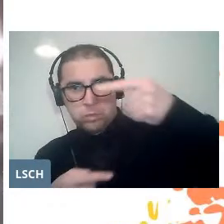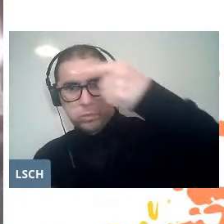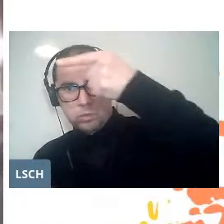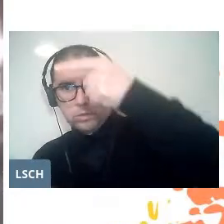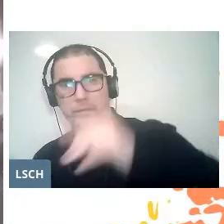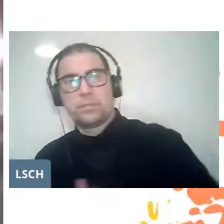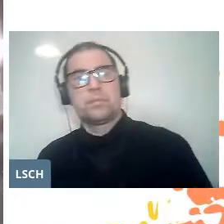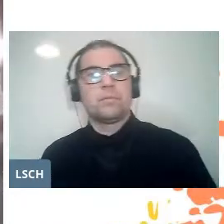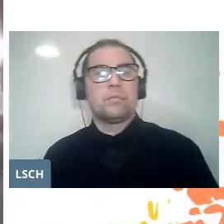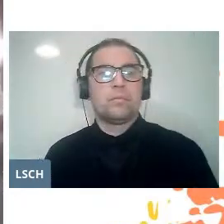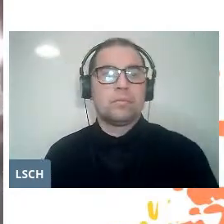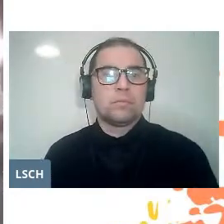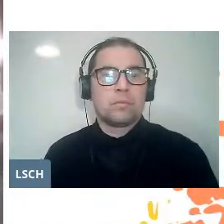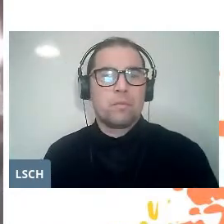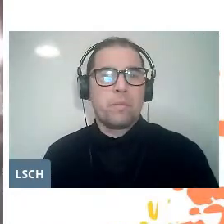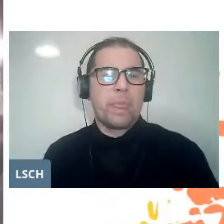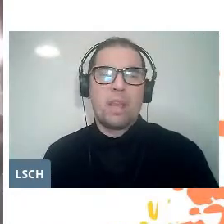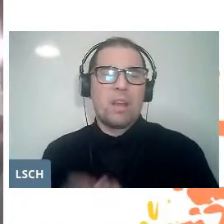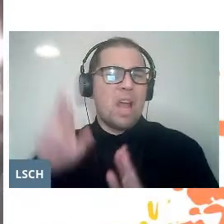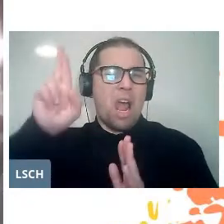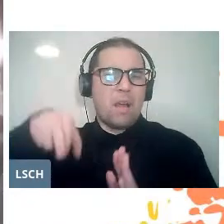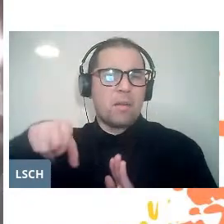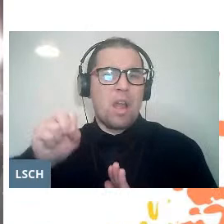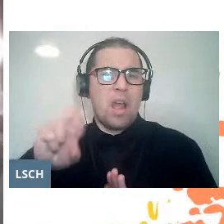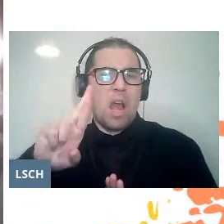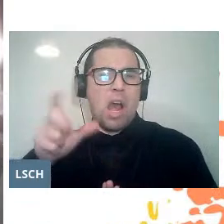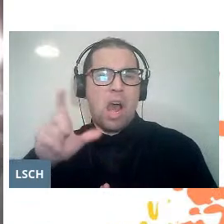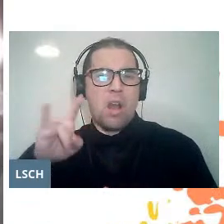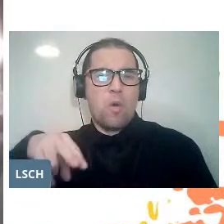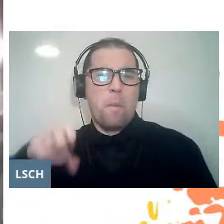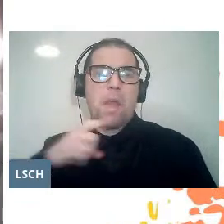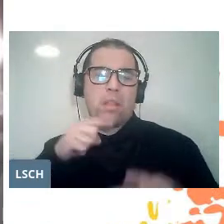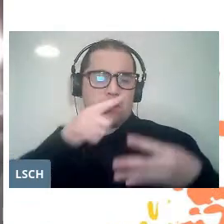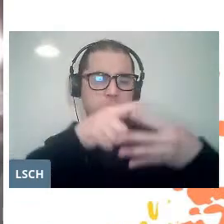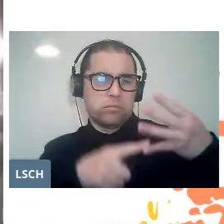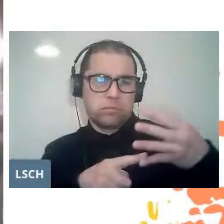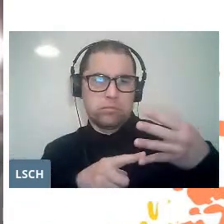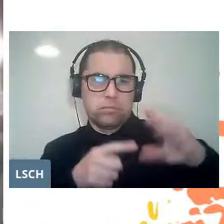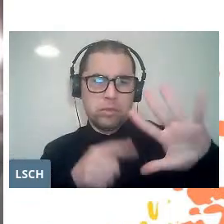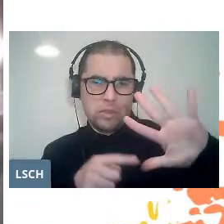The plot expresses the following, a young musician of sick sensibility